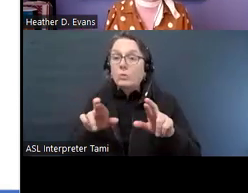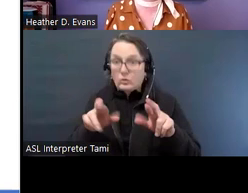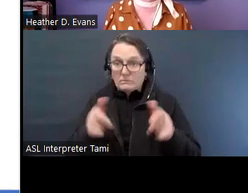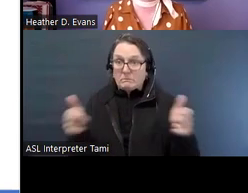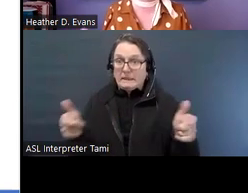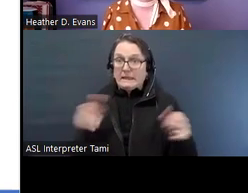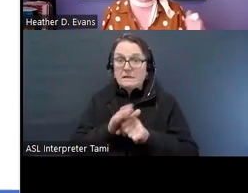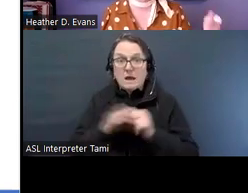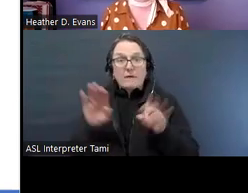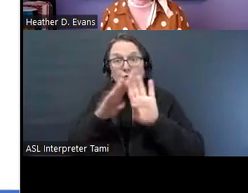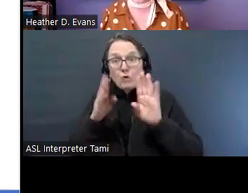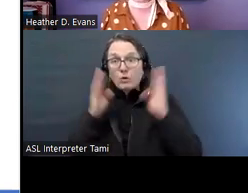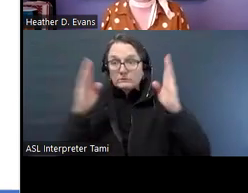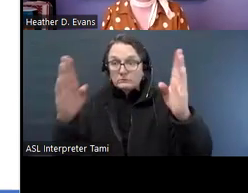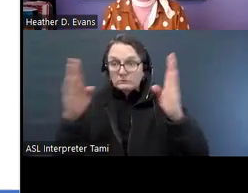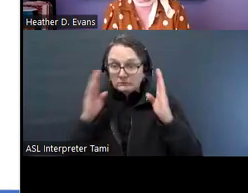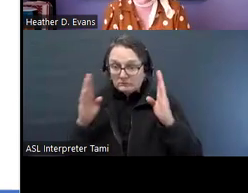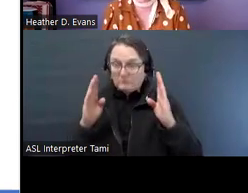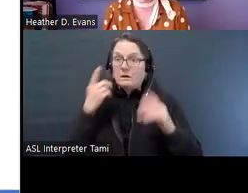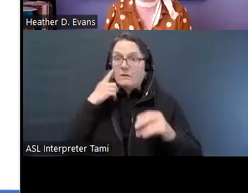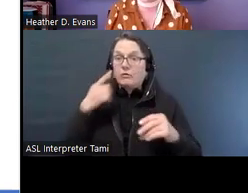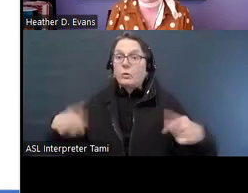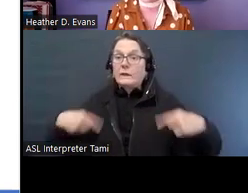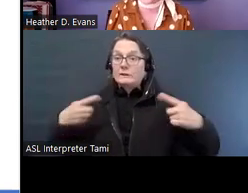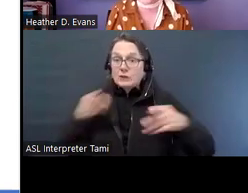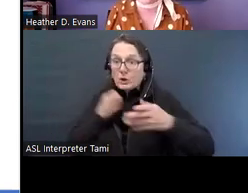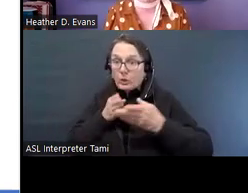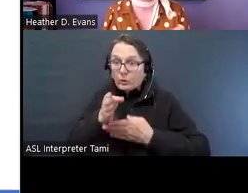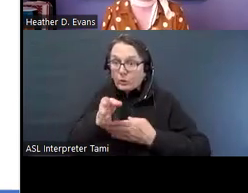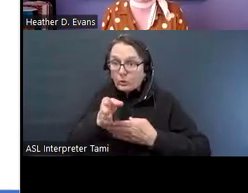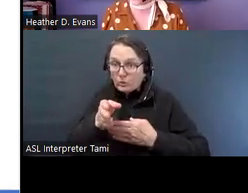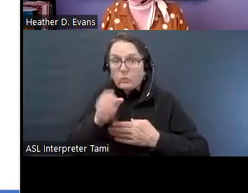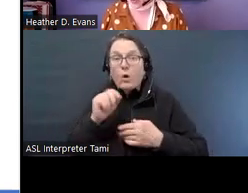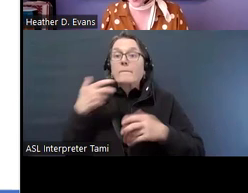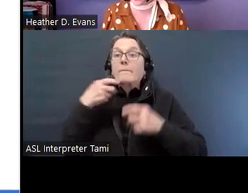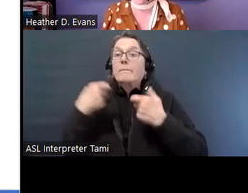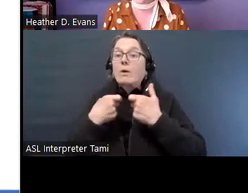for example, who use canes to position them while they check in or fill out paperwork?